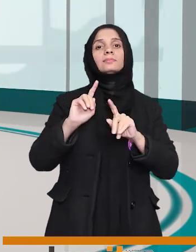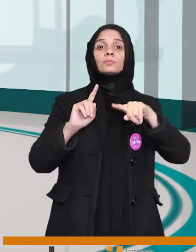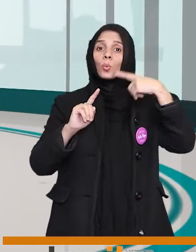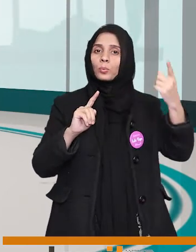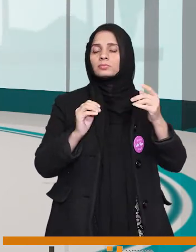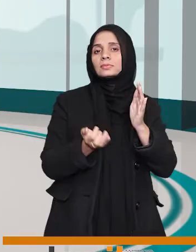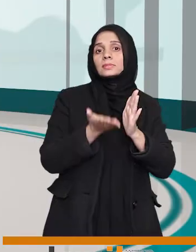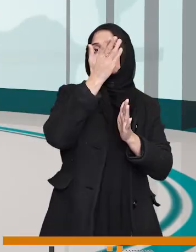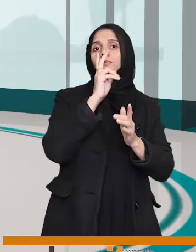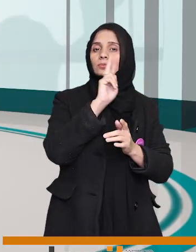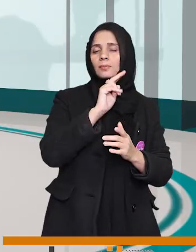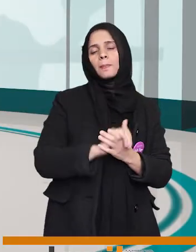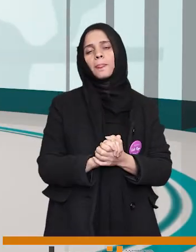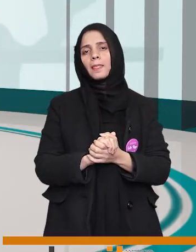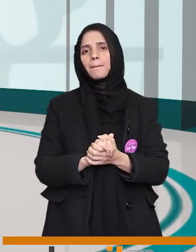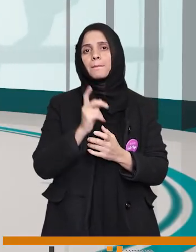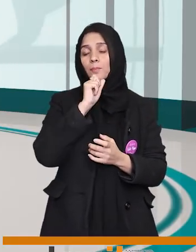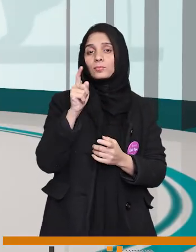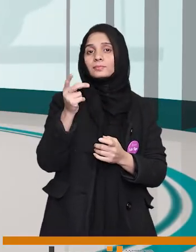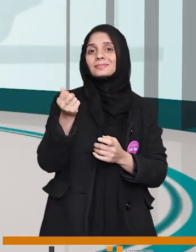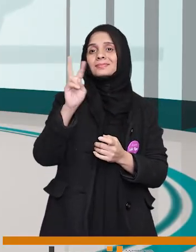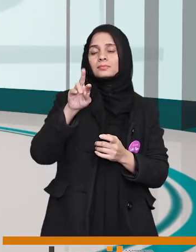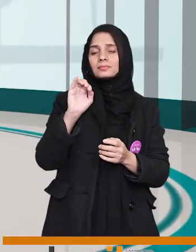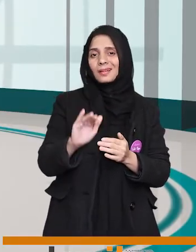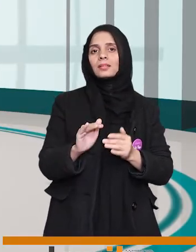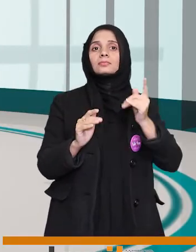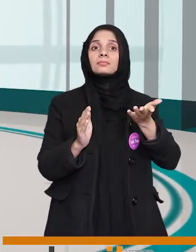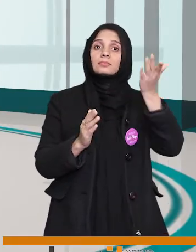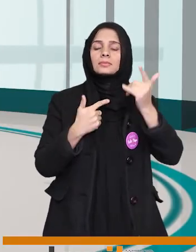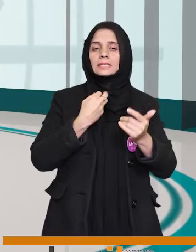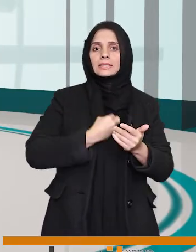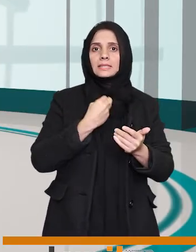because they were willing to offer their services at this price of 5$.